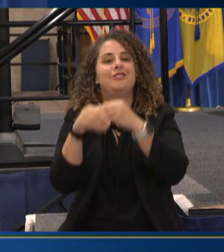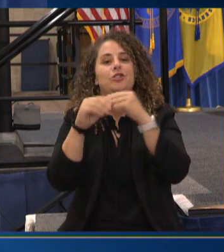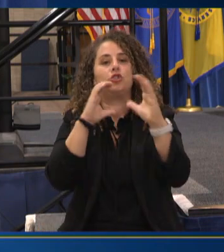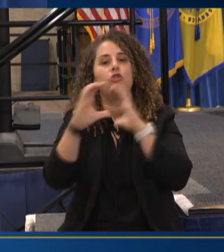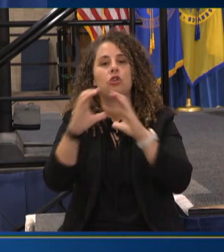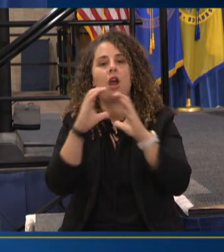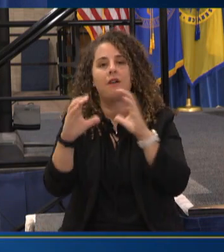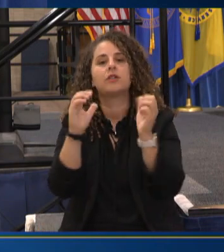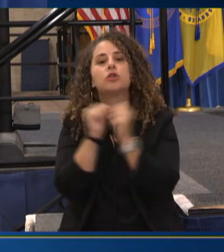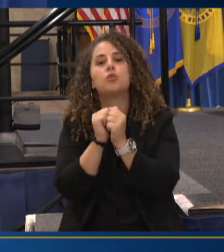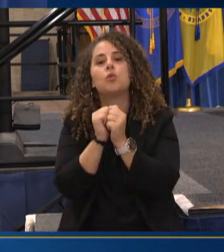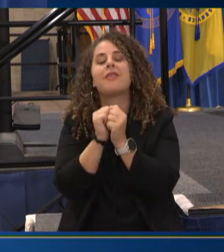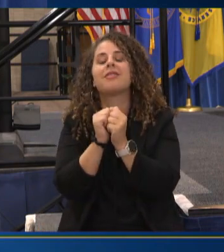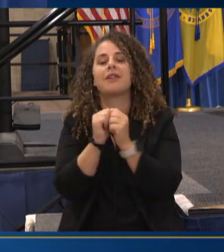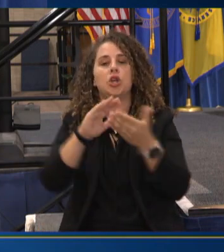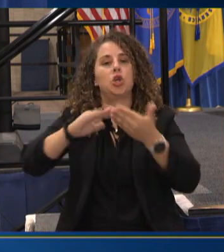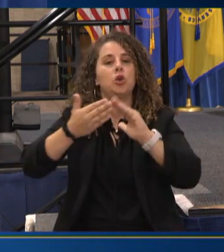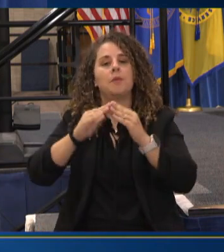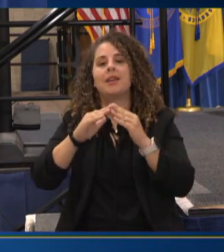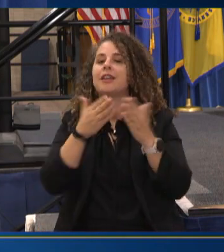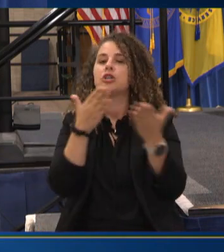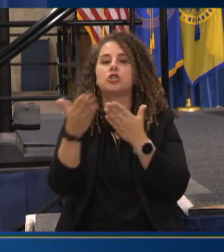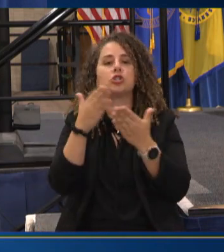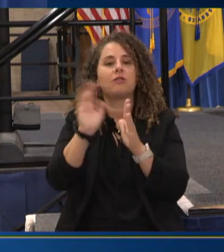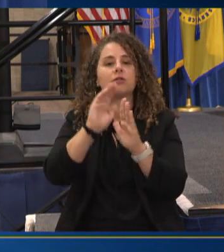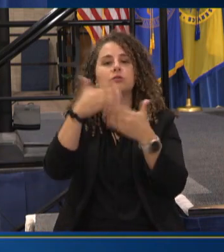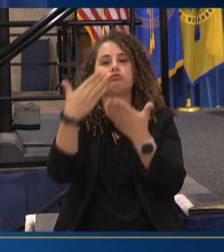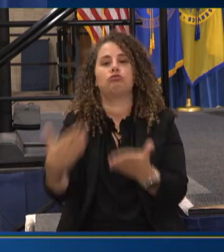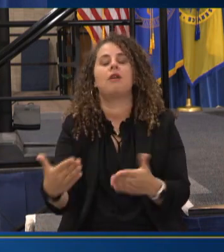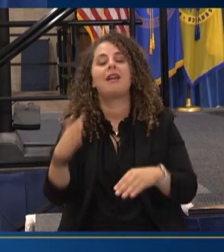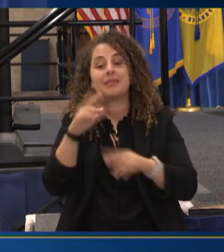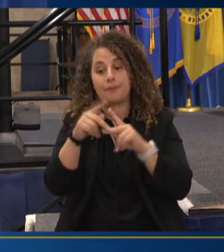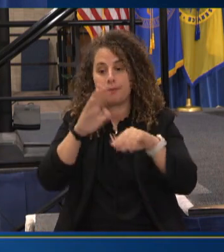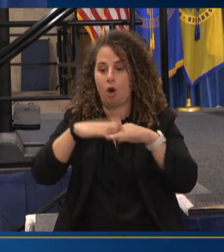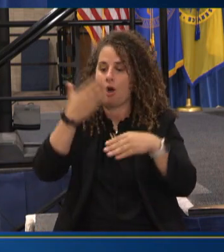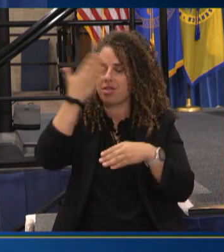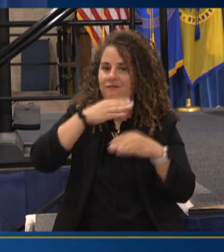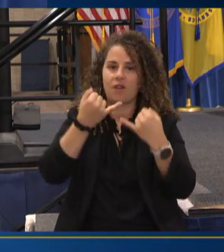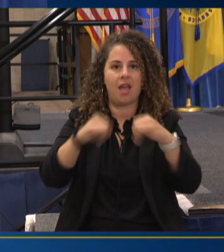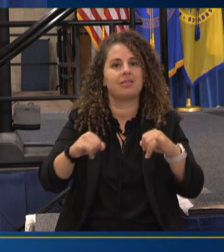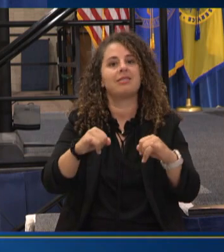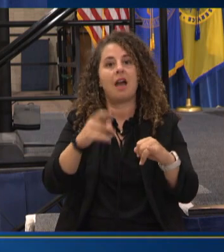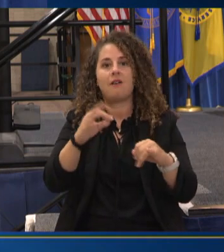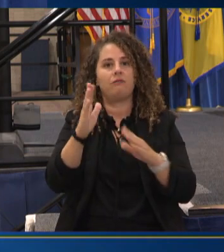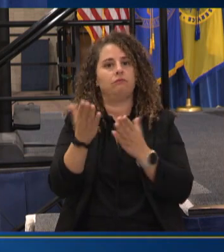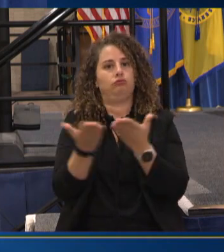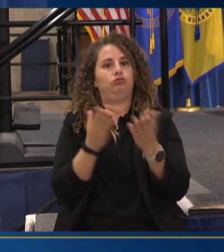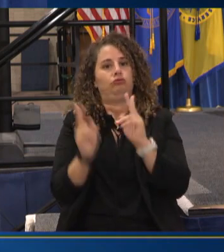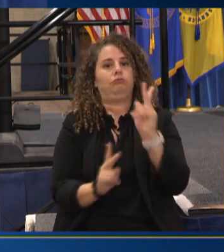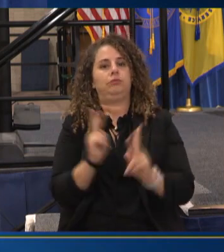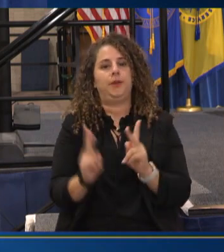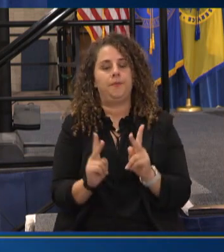service providers, participants and others on the front lines of serving people. We want to make sure we're bringing